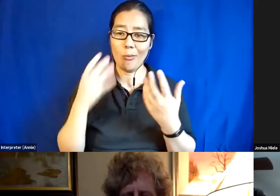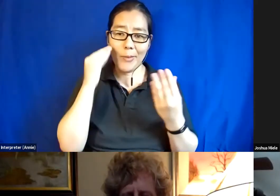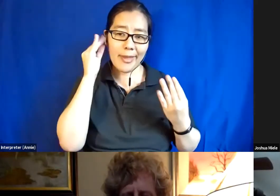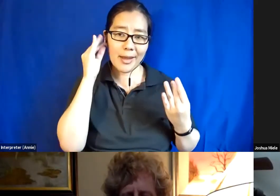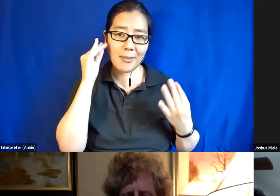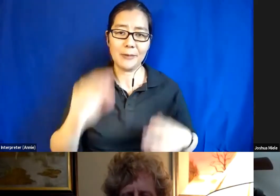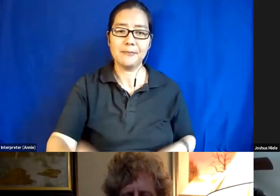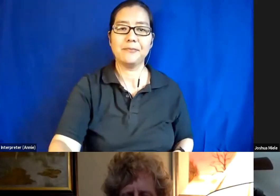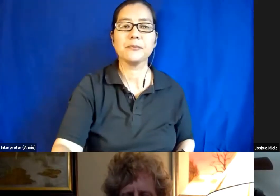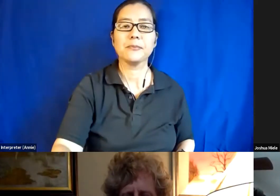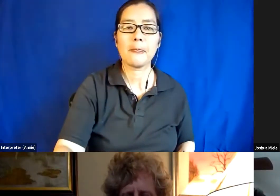Ed Summers: Josh, can you hear me?